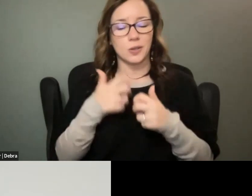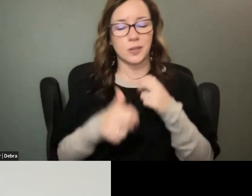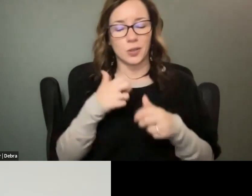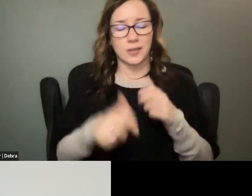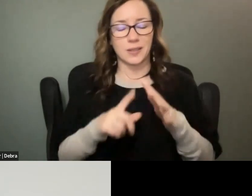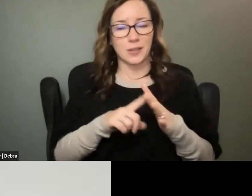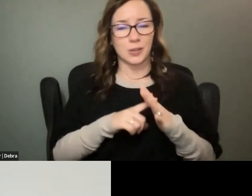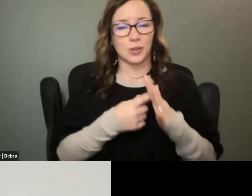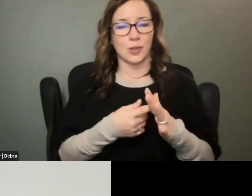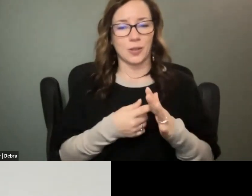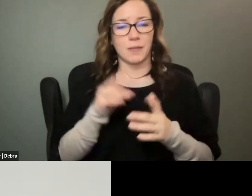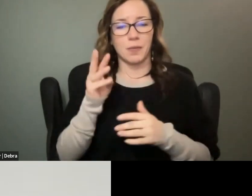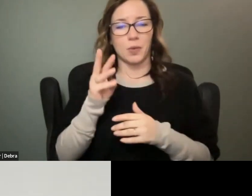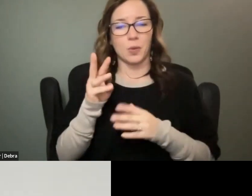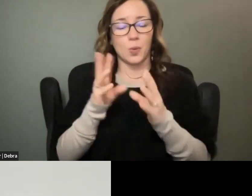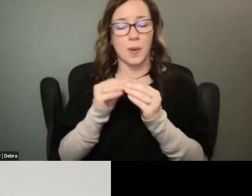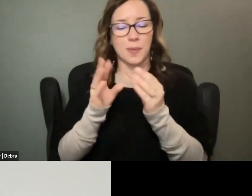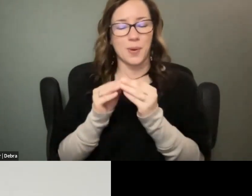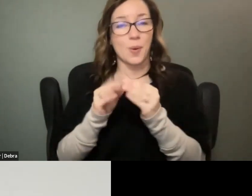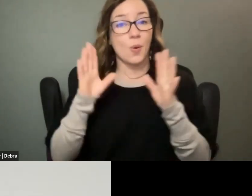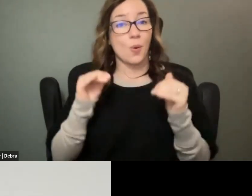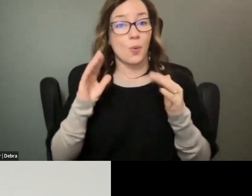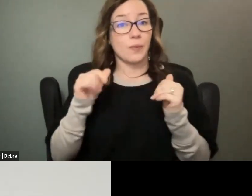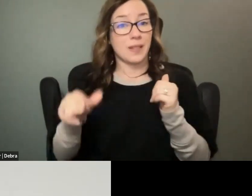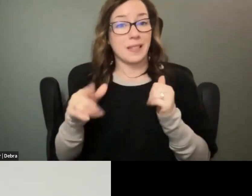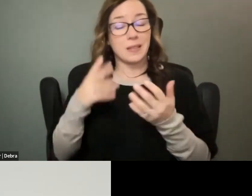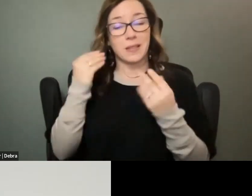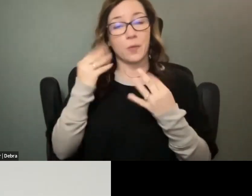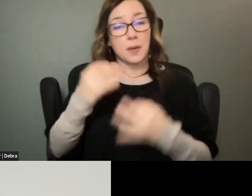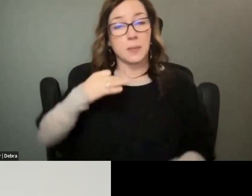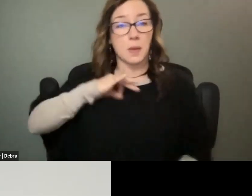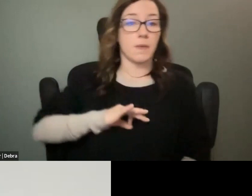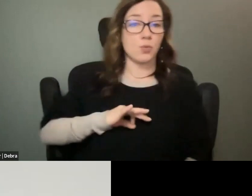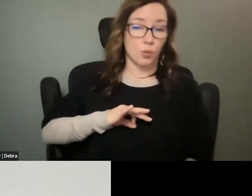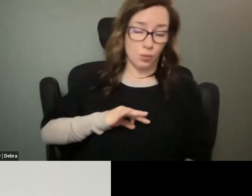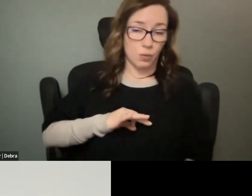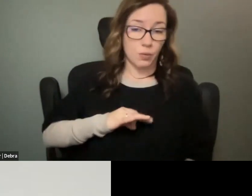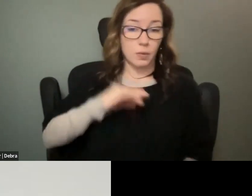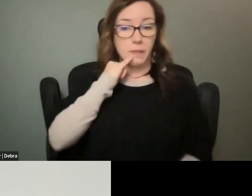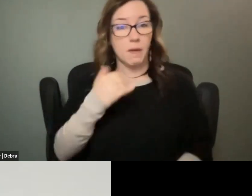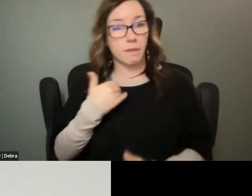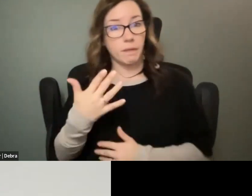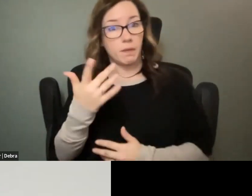webinar but hopefully this was useful and again